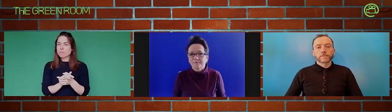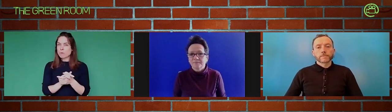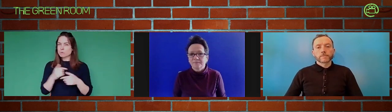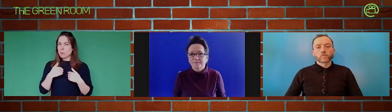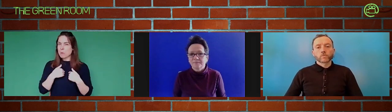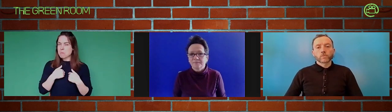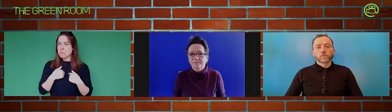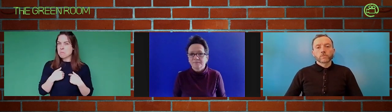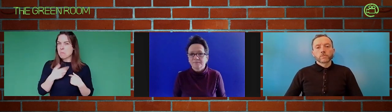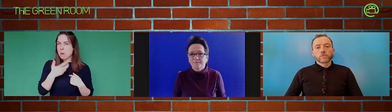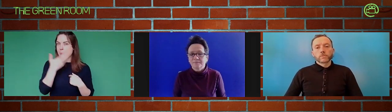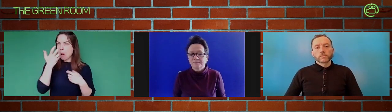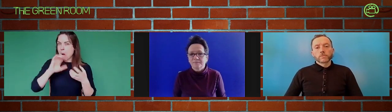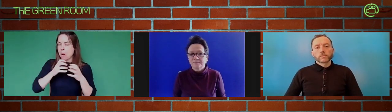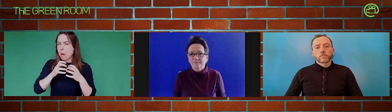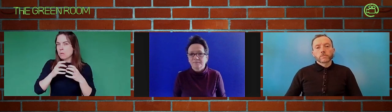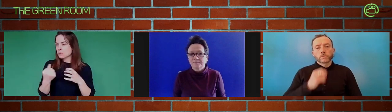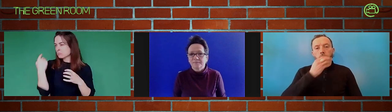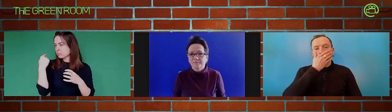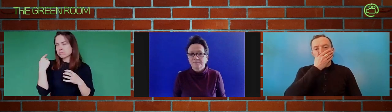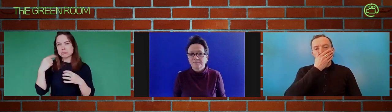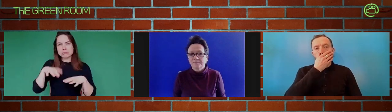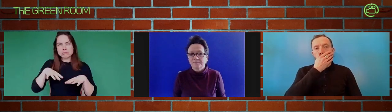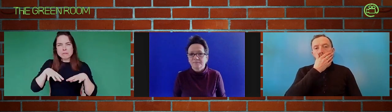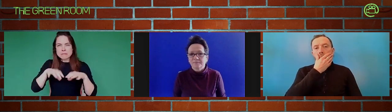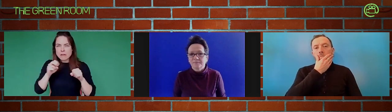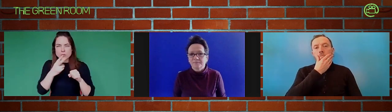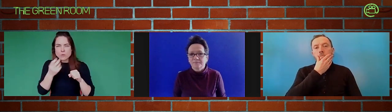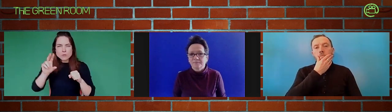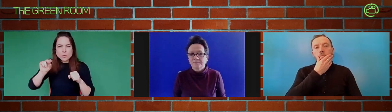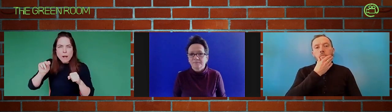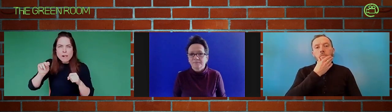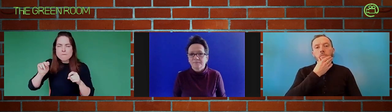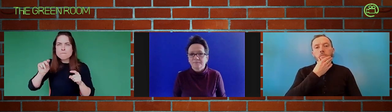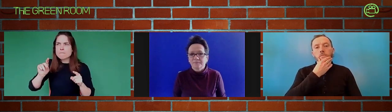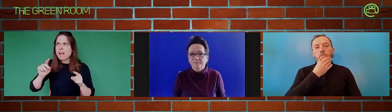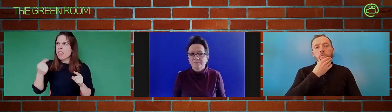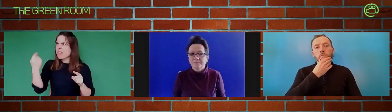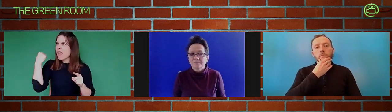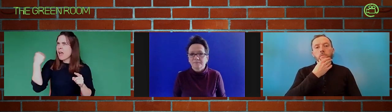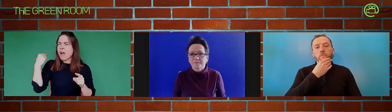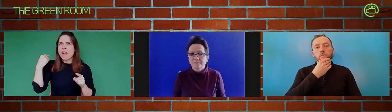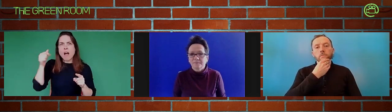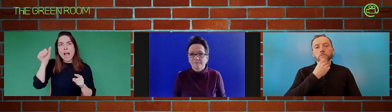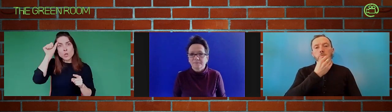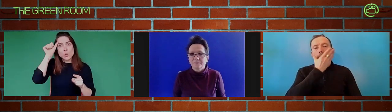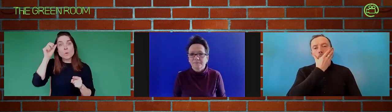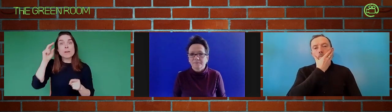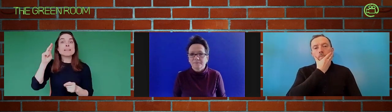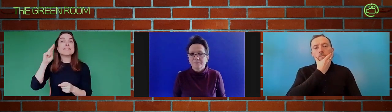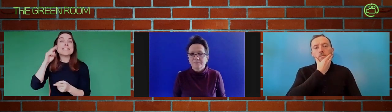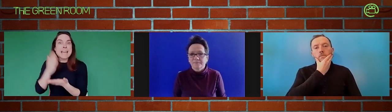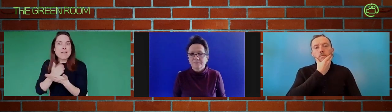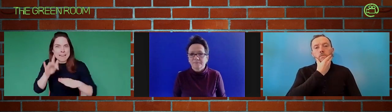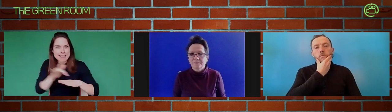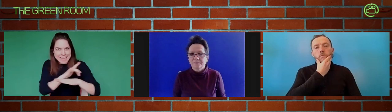And when I started the only companies I really knew about were Deafinitely and Graeae. They were the two, you know, the two big guns and